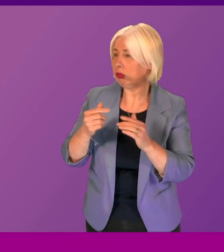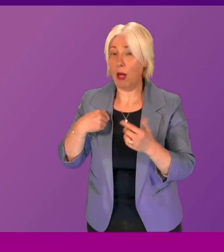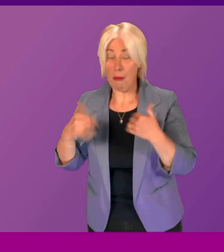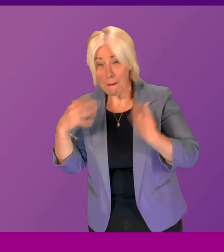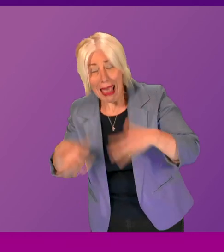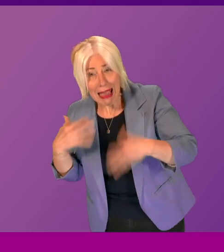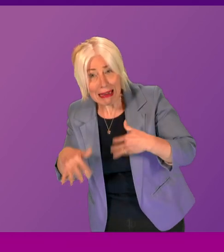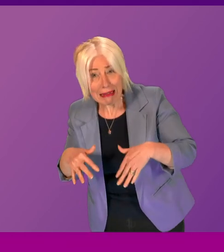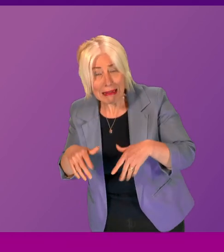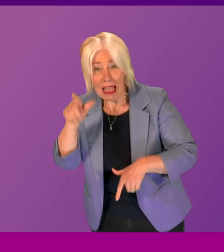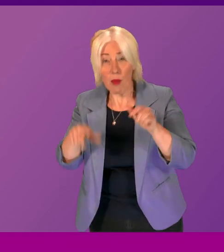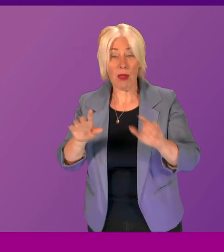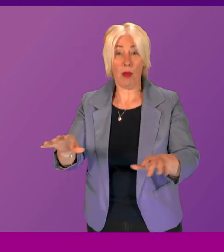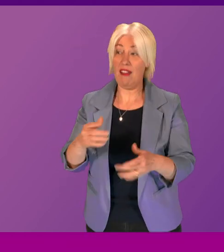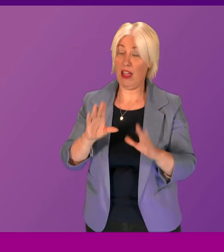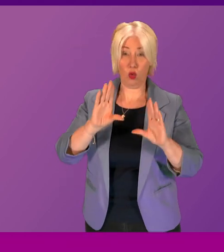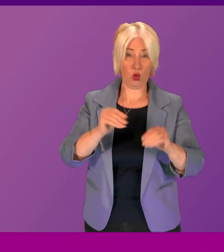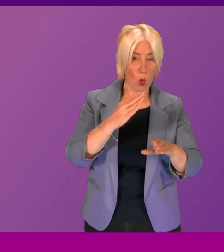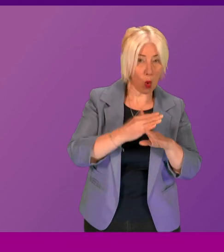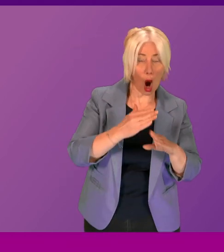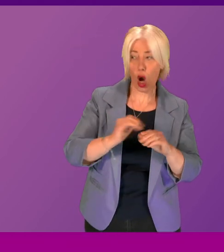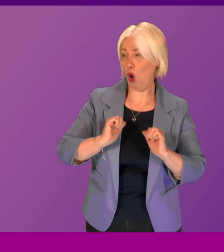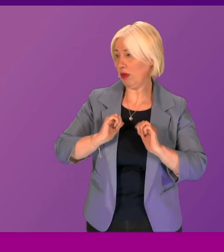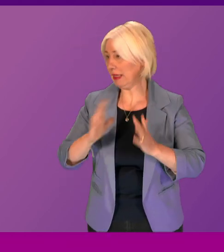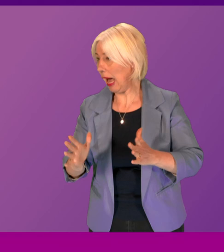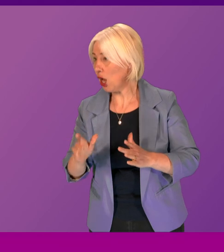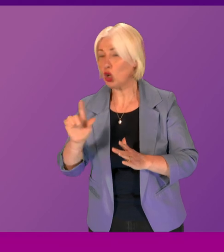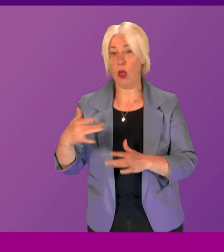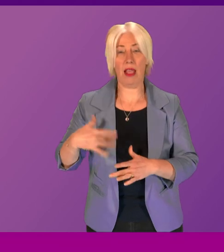Many have put their lives on hold, stopped work or retired because of their condition.